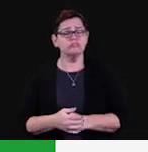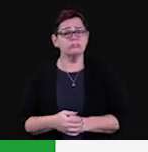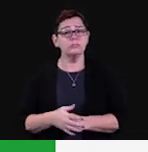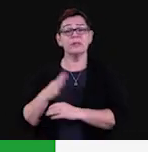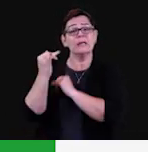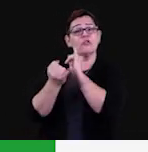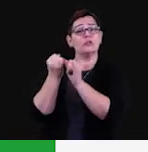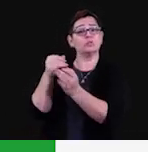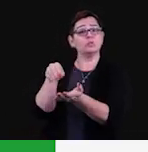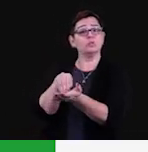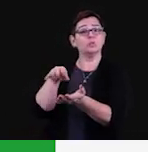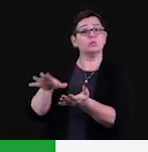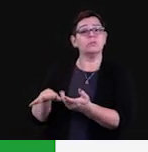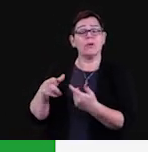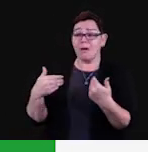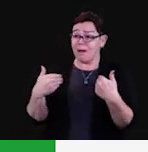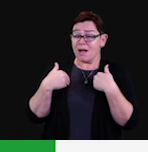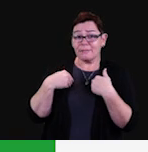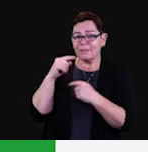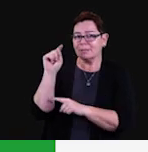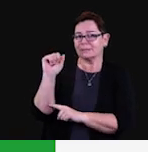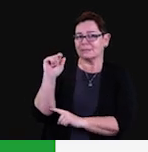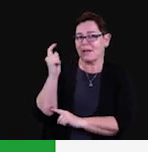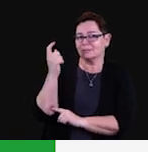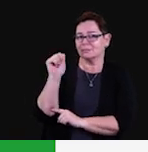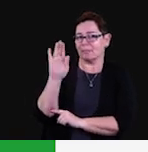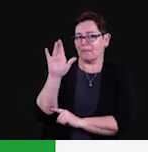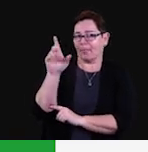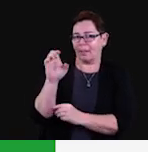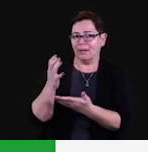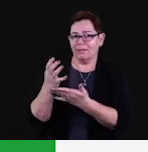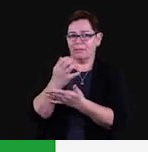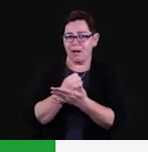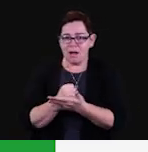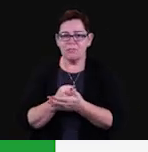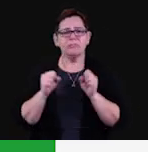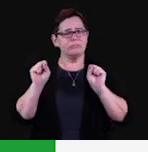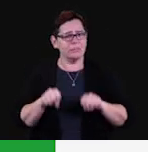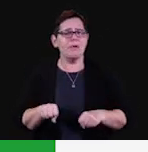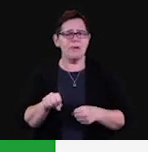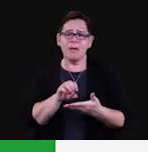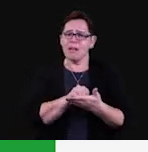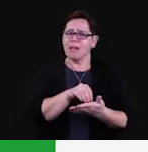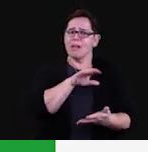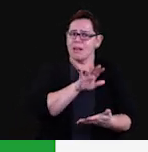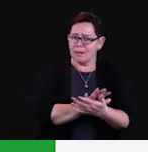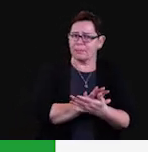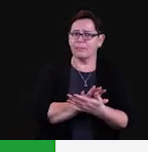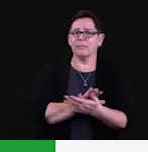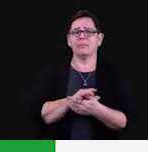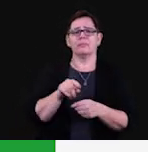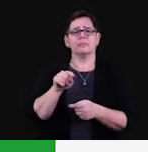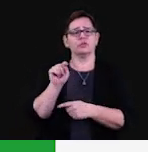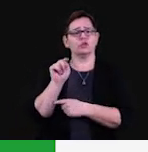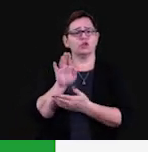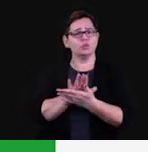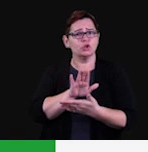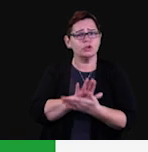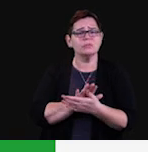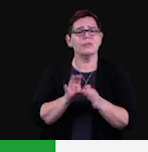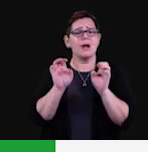education and textbook amounts. They can carry forward unused tuition fees to claim in the future first